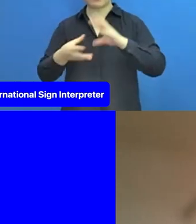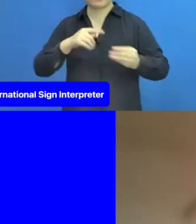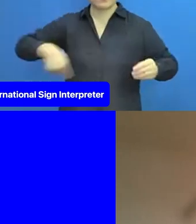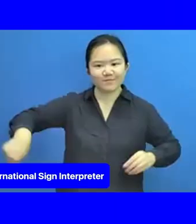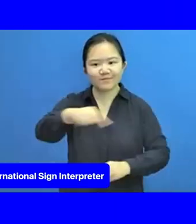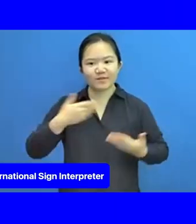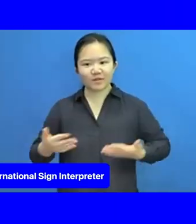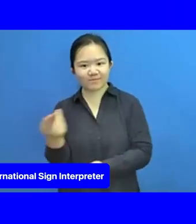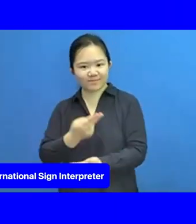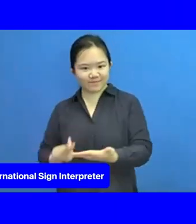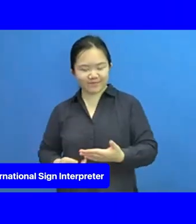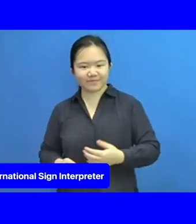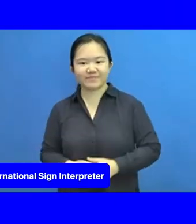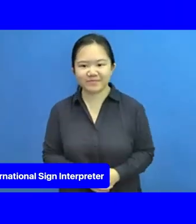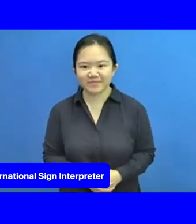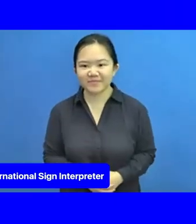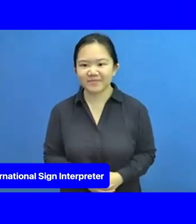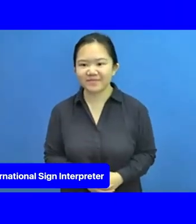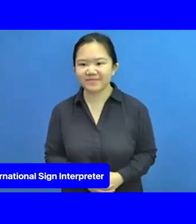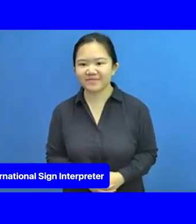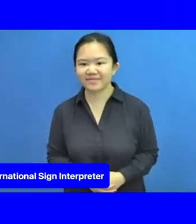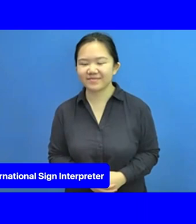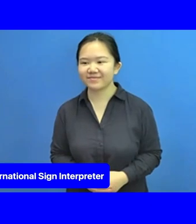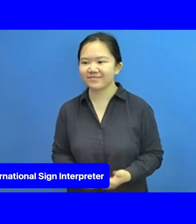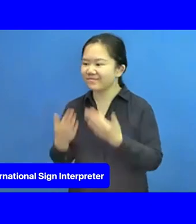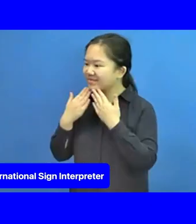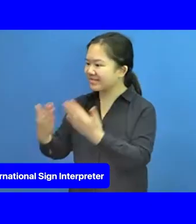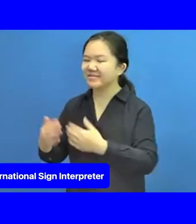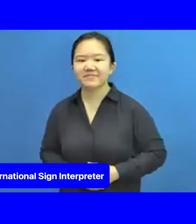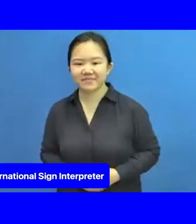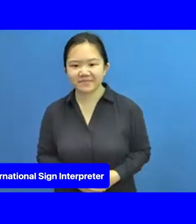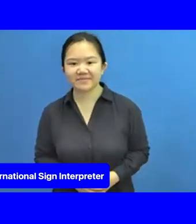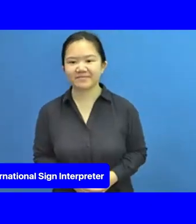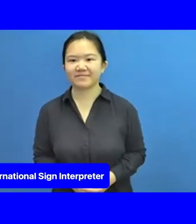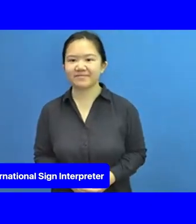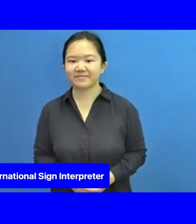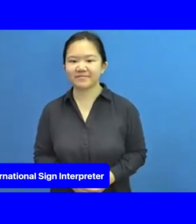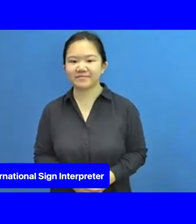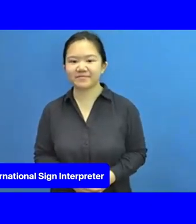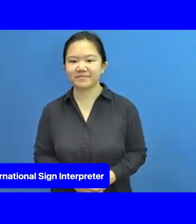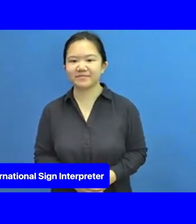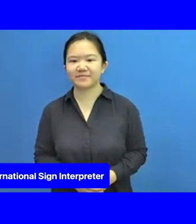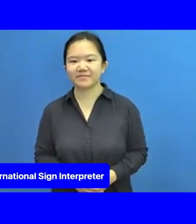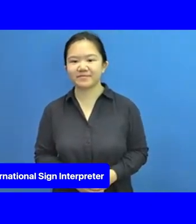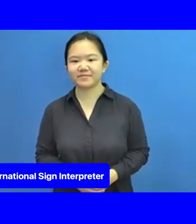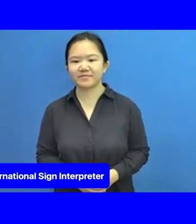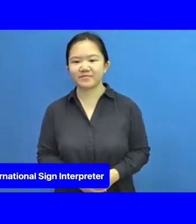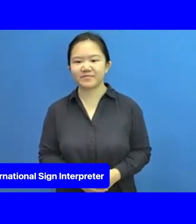Thank you Stephane and thank you dear partners, it has been an absolute privilege for IETM